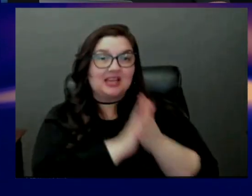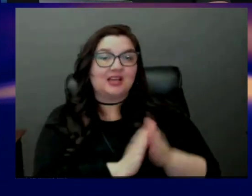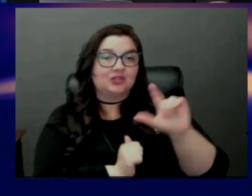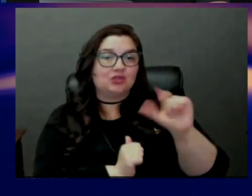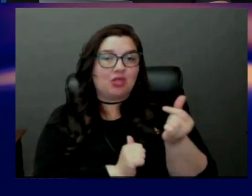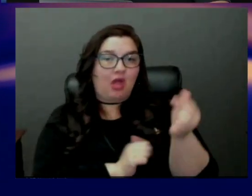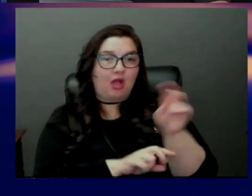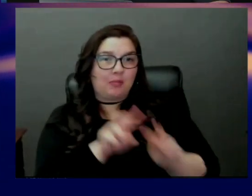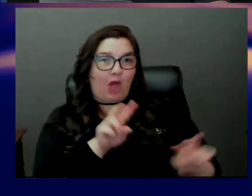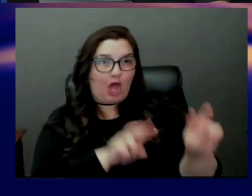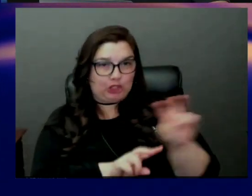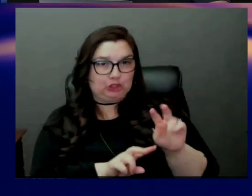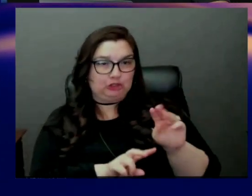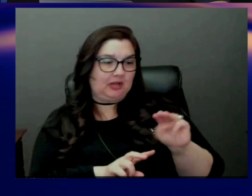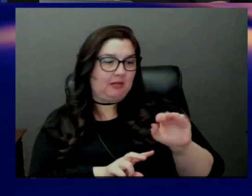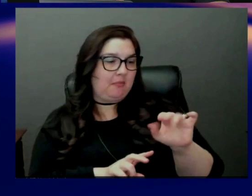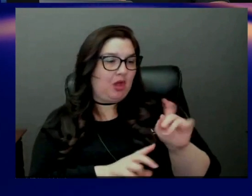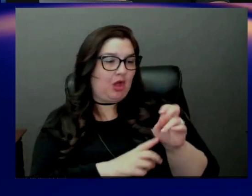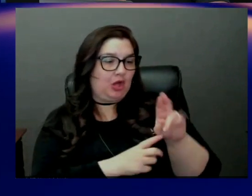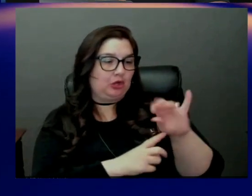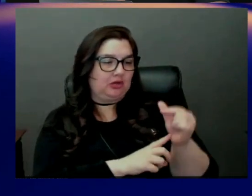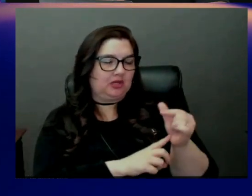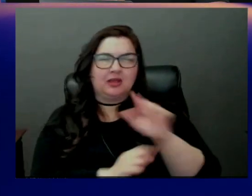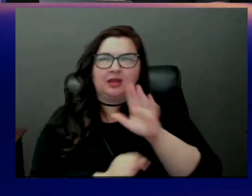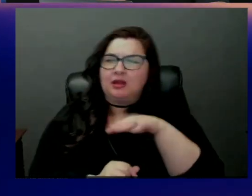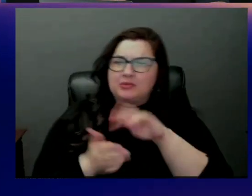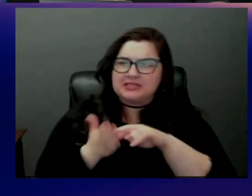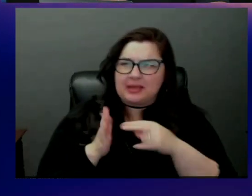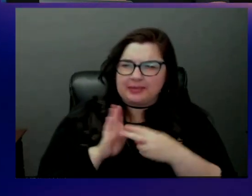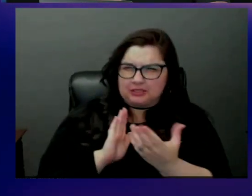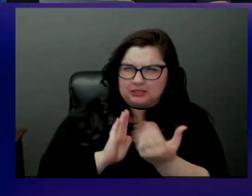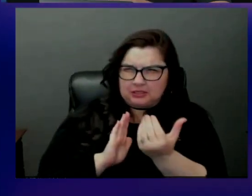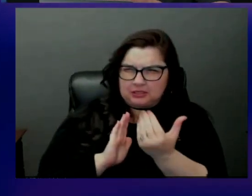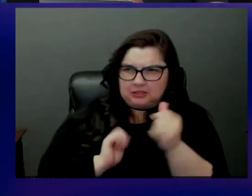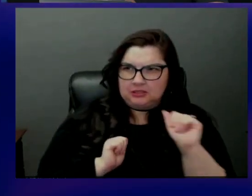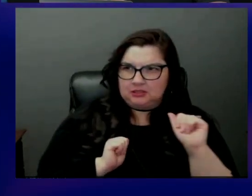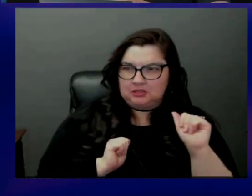So when you are, previously sort of when you